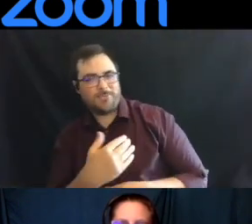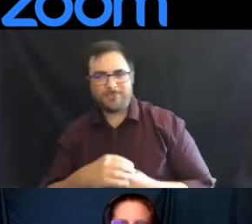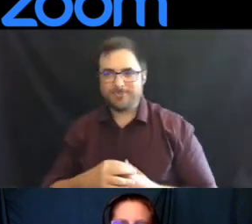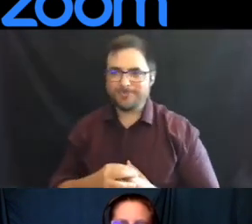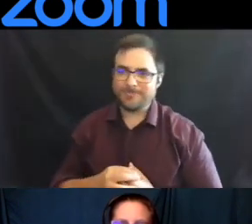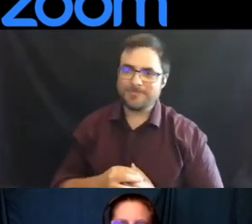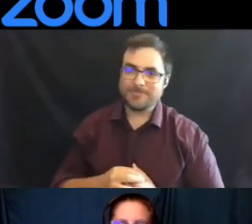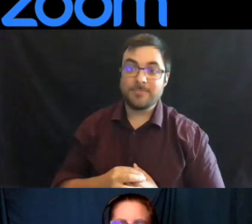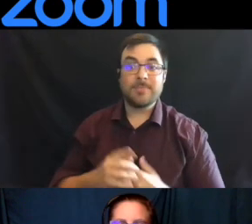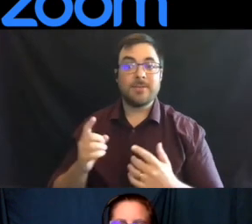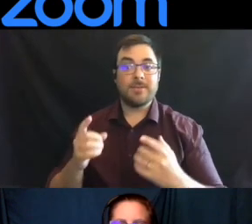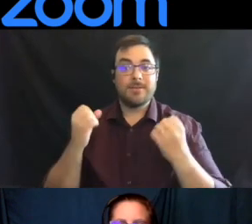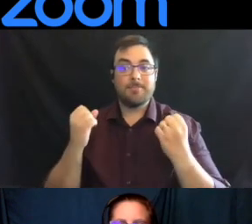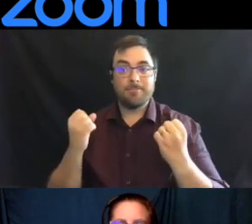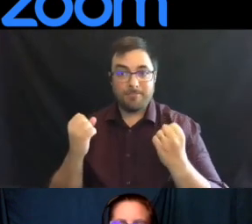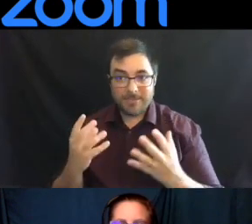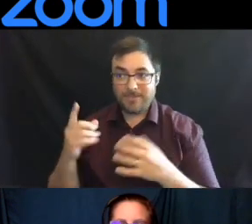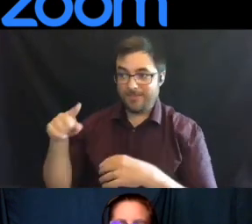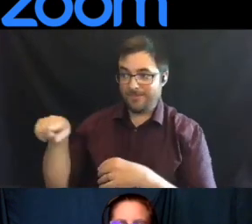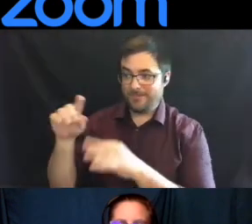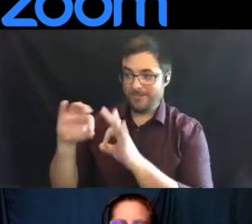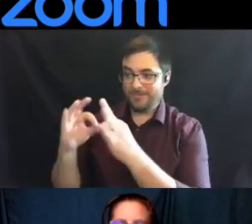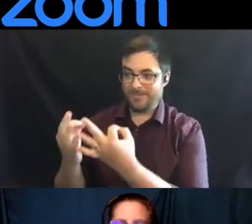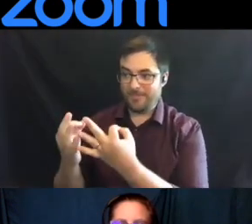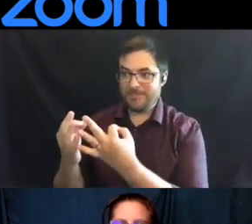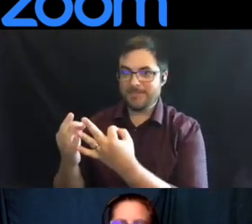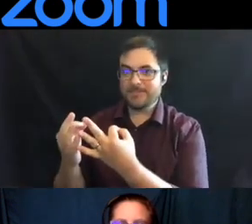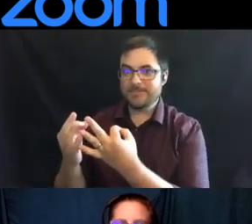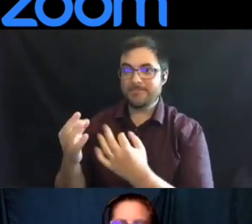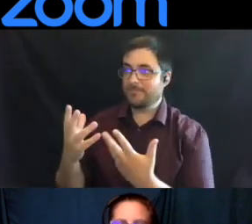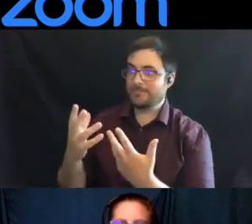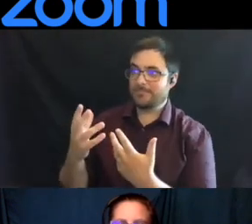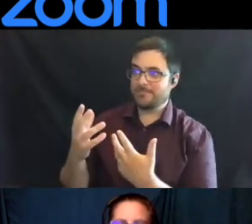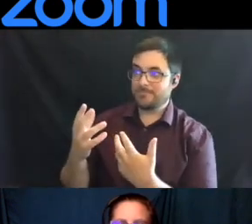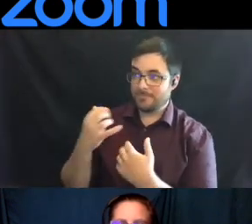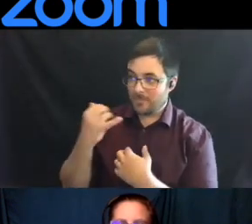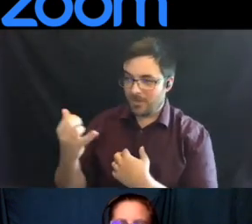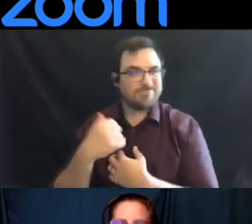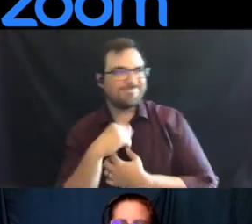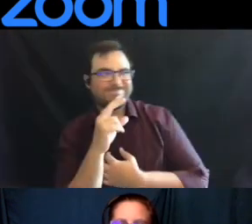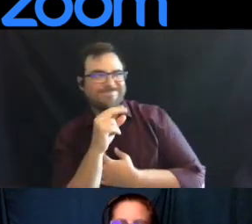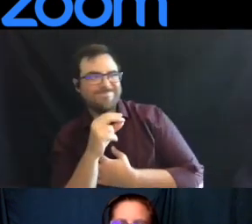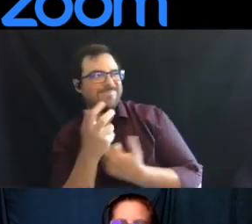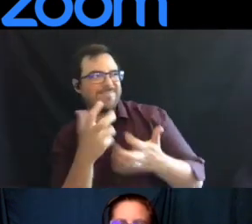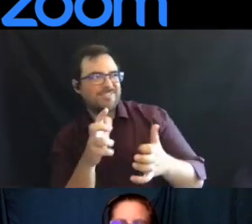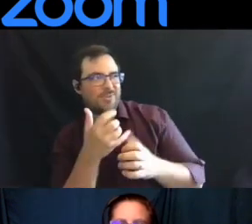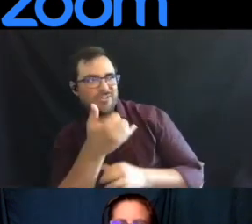Many of them may not want us to call again but they want to be on the listserv so